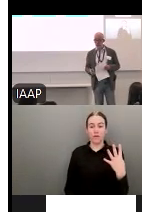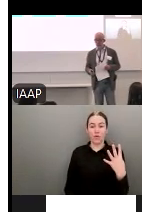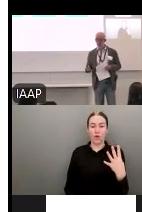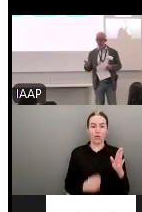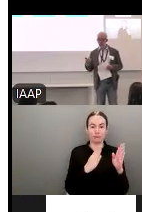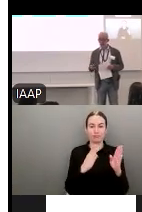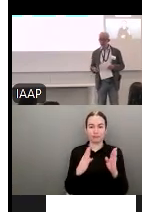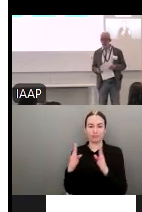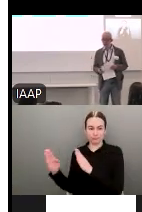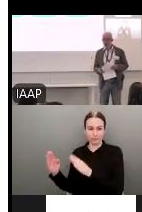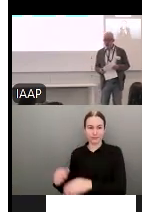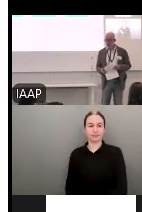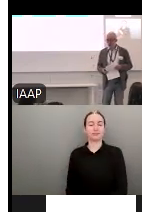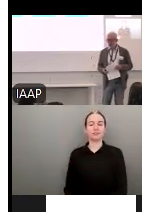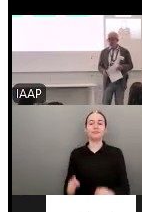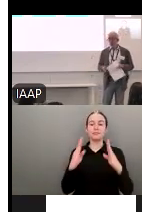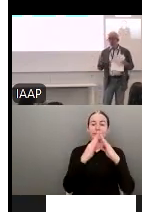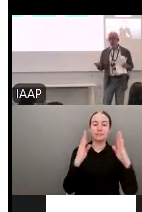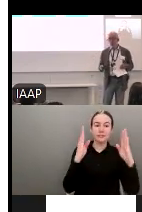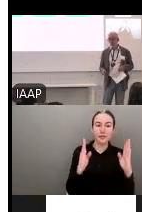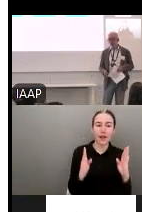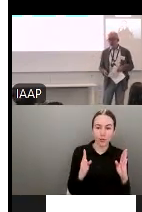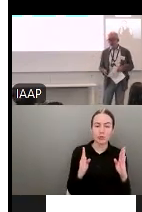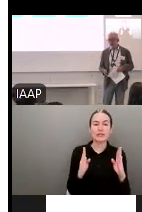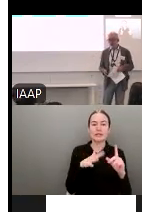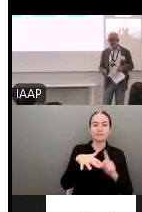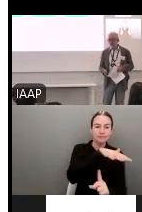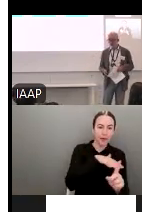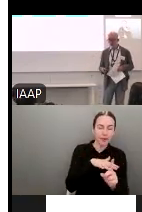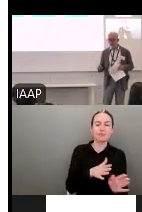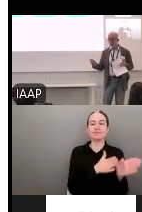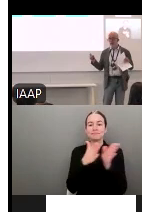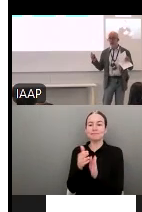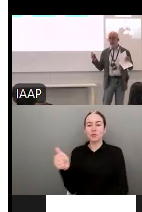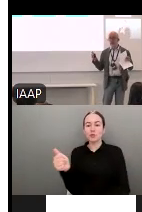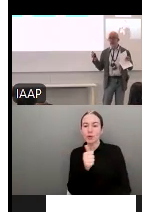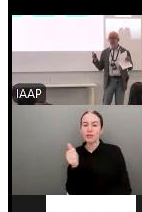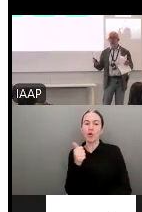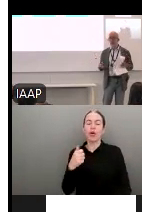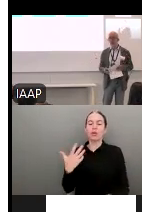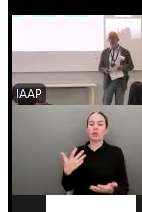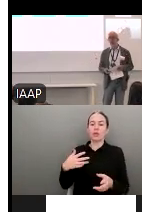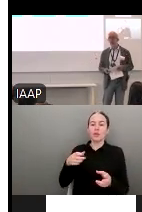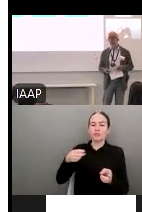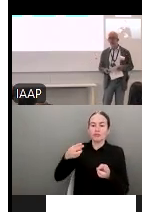And I should tell you, I went to a 4 to 5 studies, the, the report this year in the Swedish.